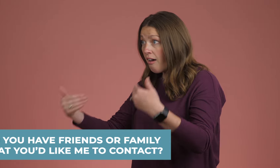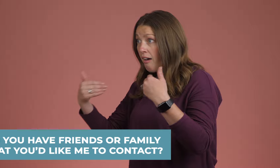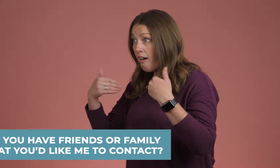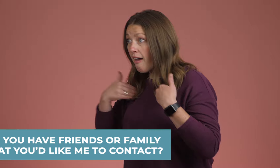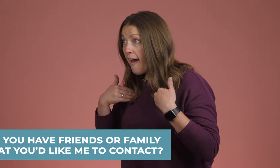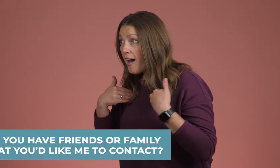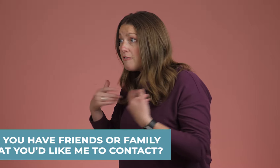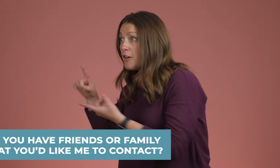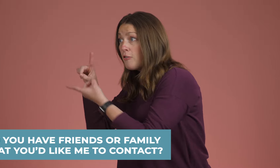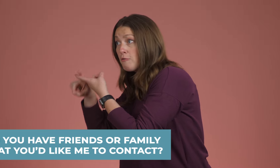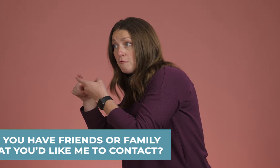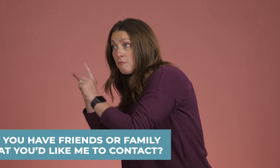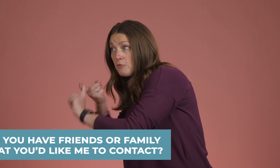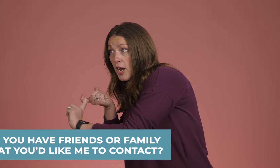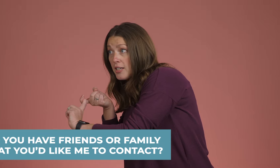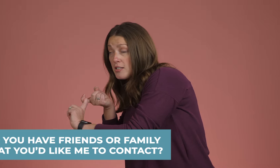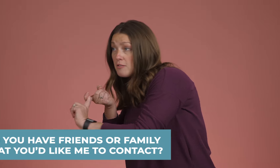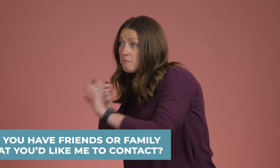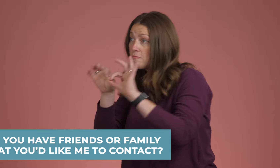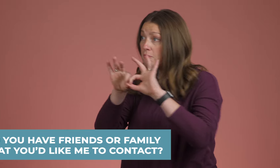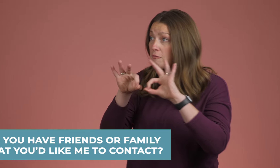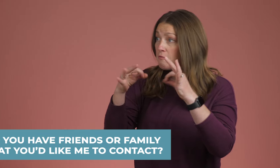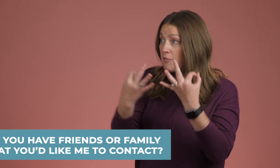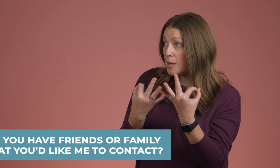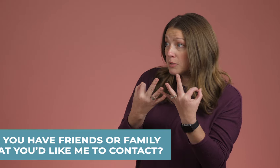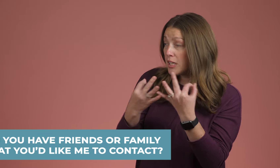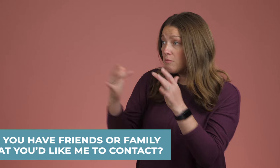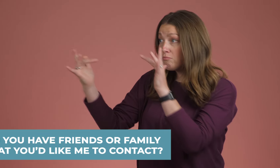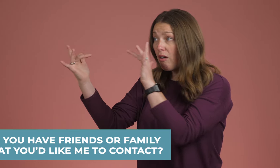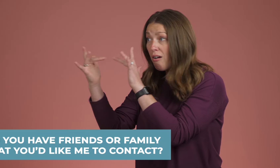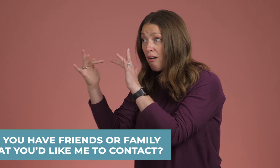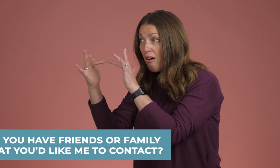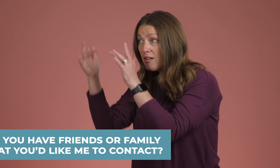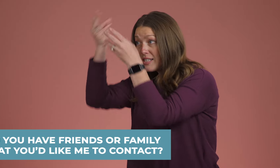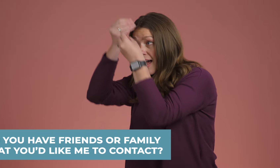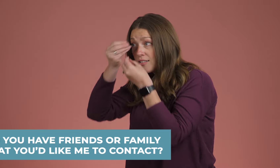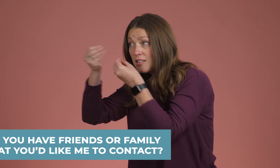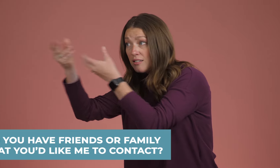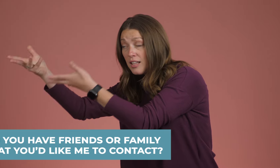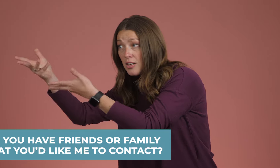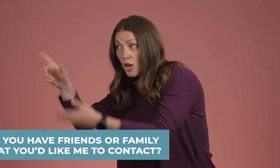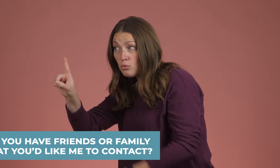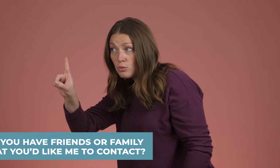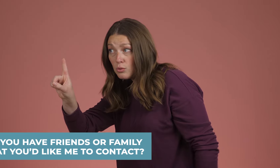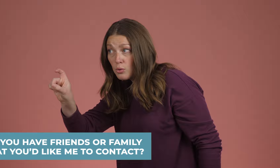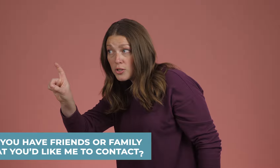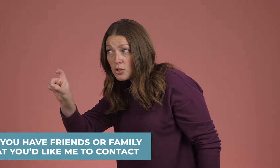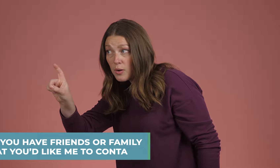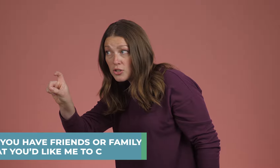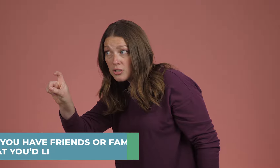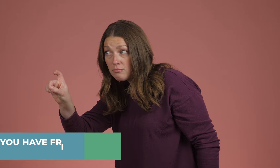Have friend family contact let know question question